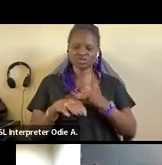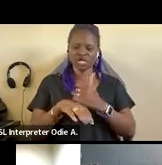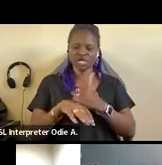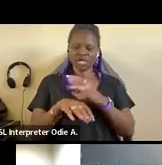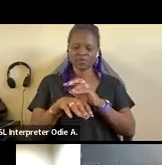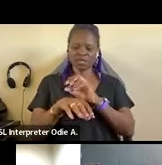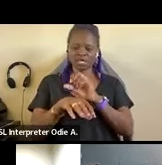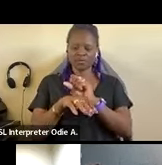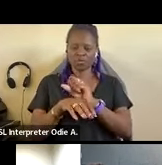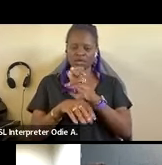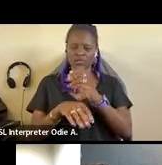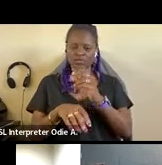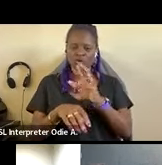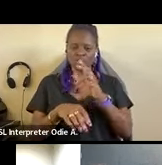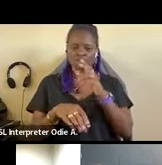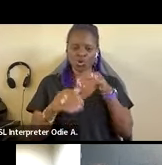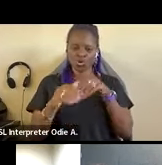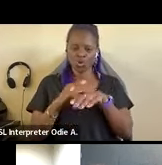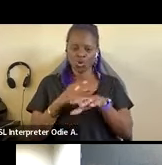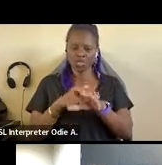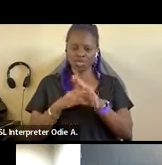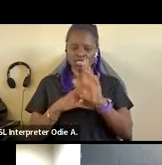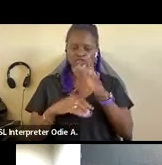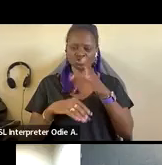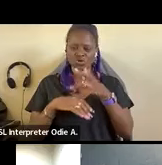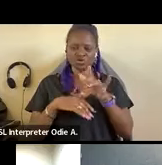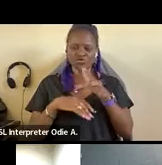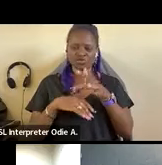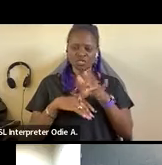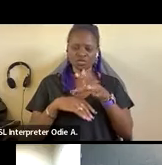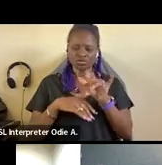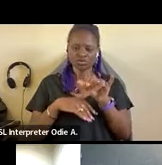ups are available, available at our Rosen clinic in particular.